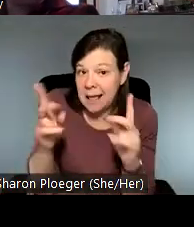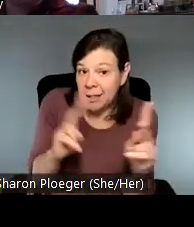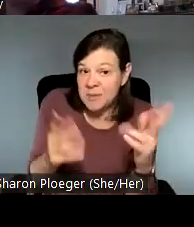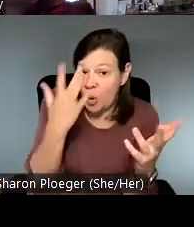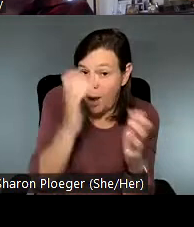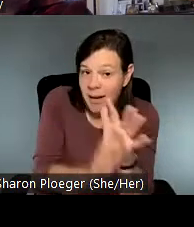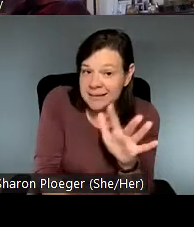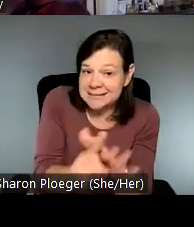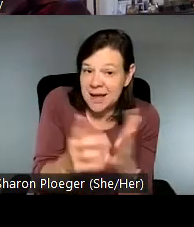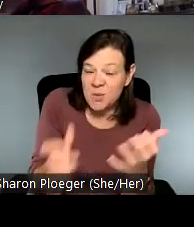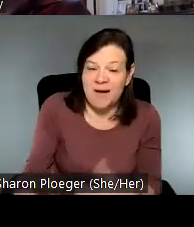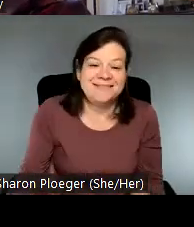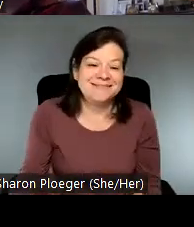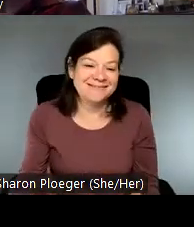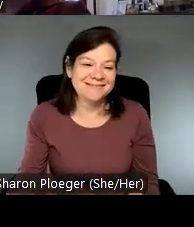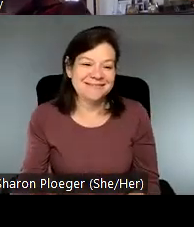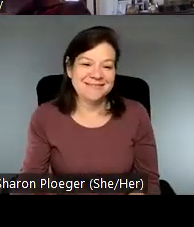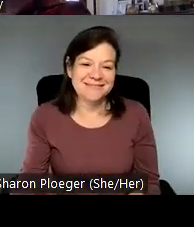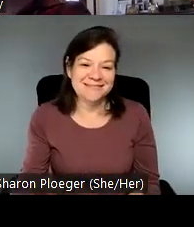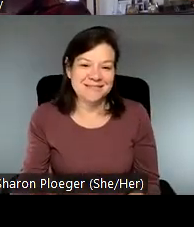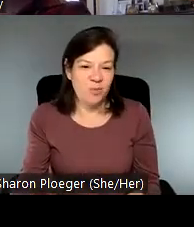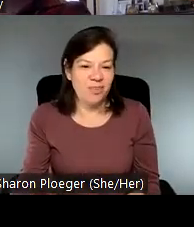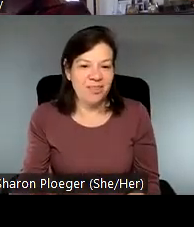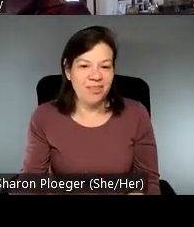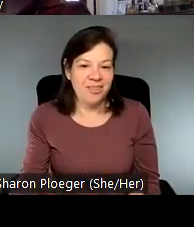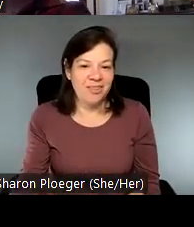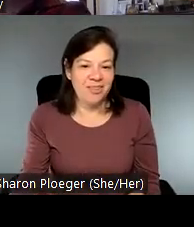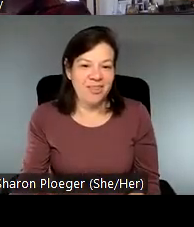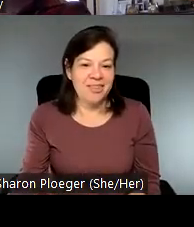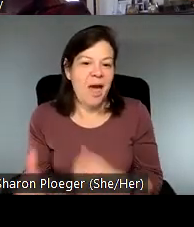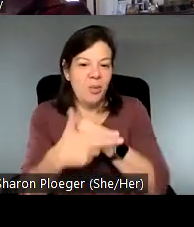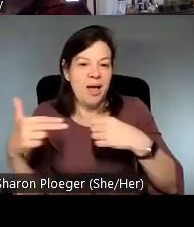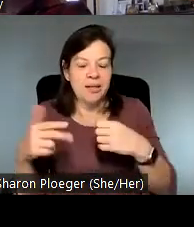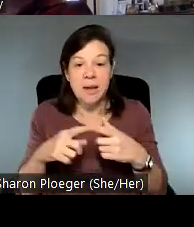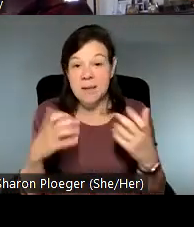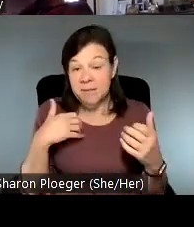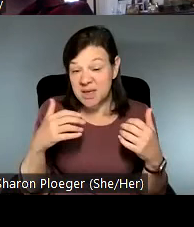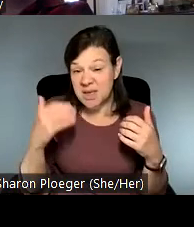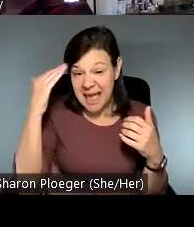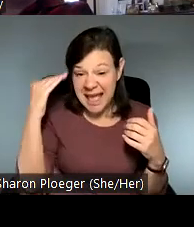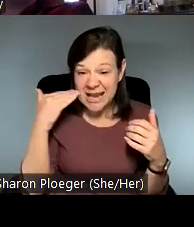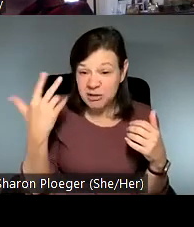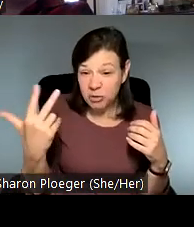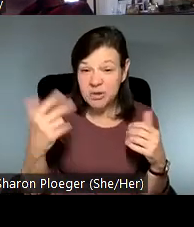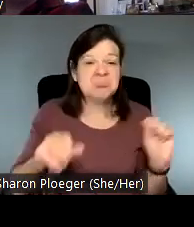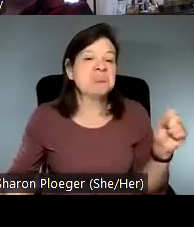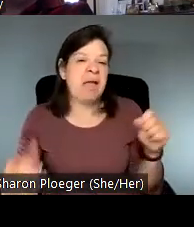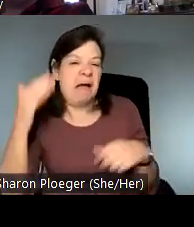So let's go and highlight Why Attend, and then Amber, do we wanna do a heading three for it? Let's do a three, yeah.